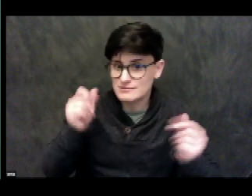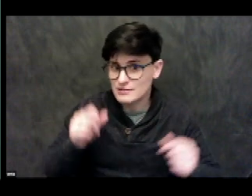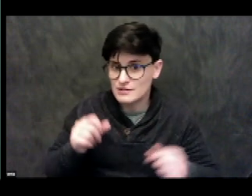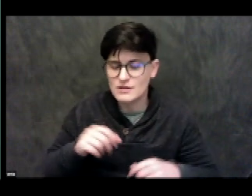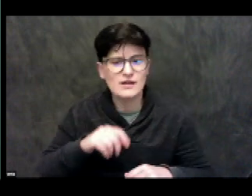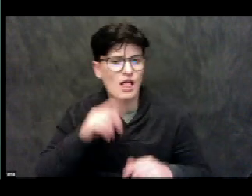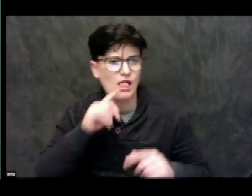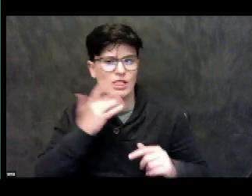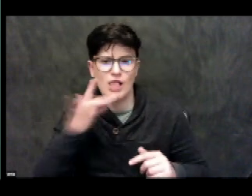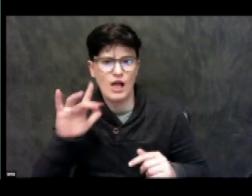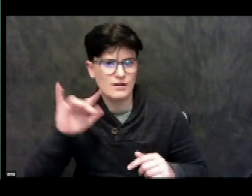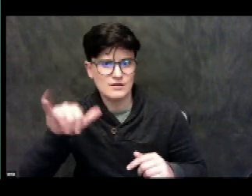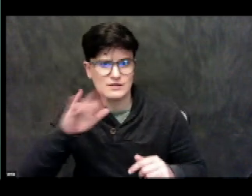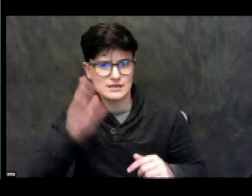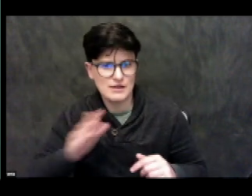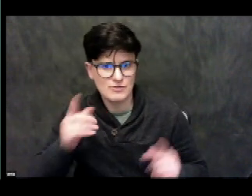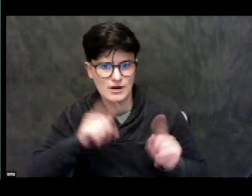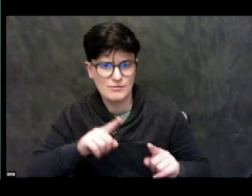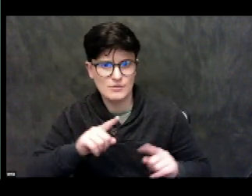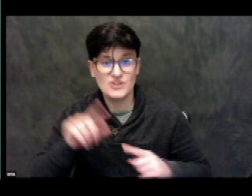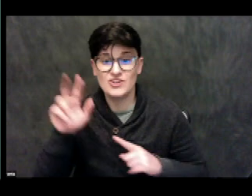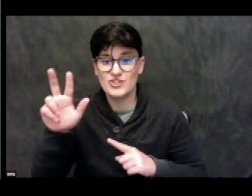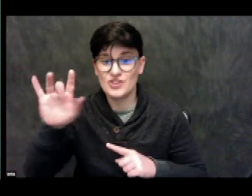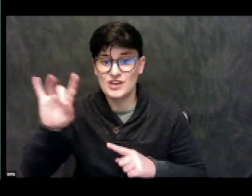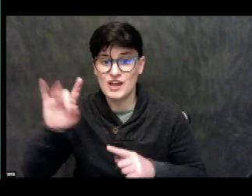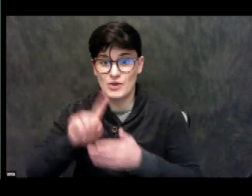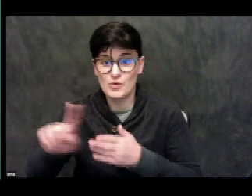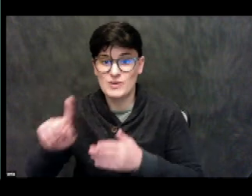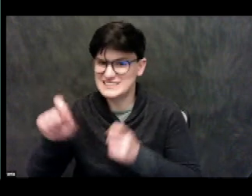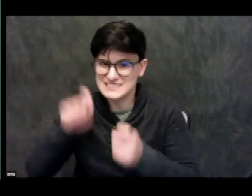I went into labor and we went to